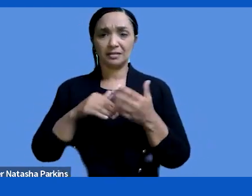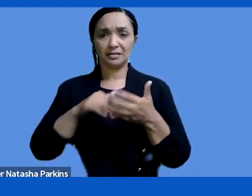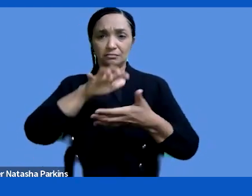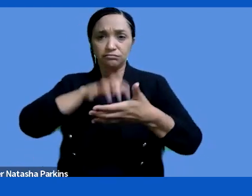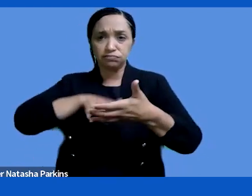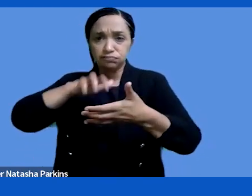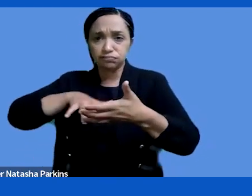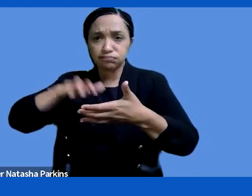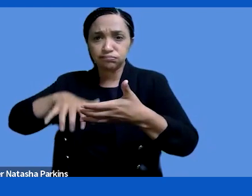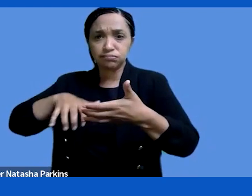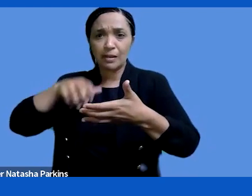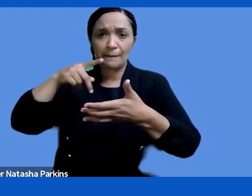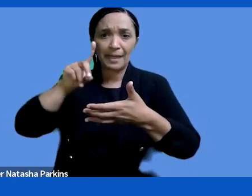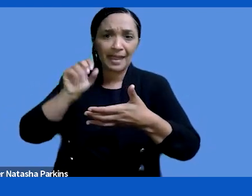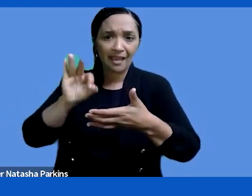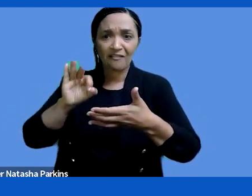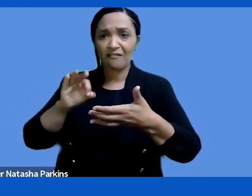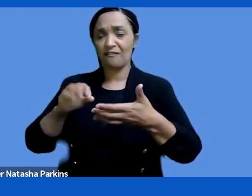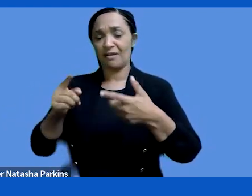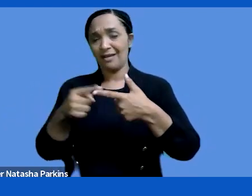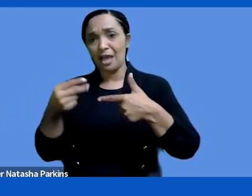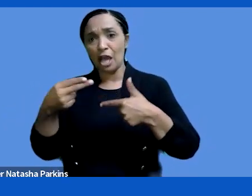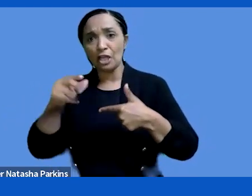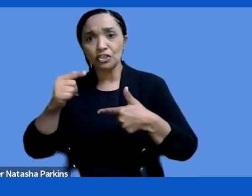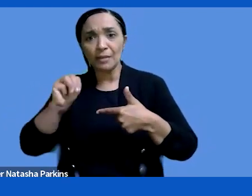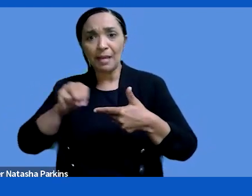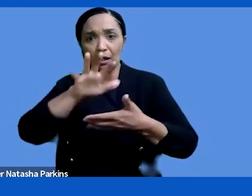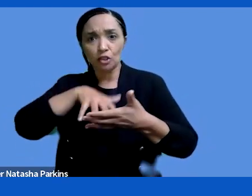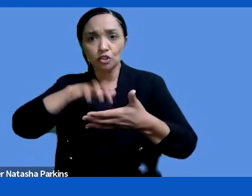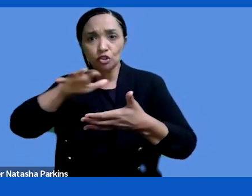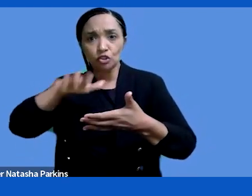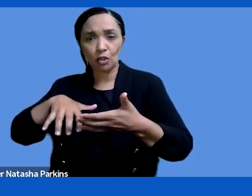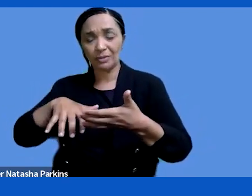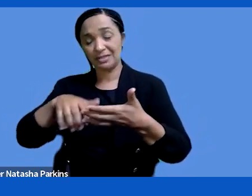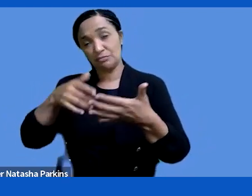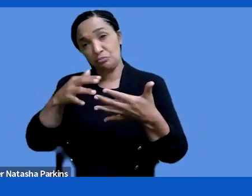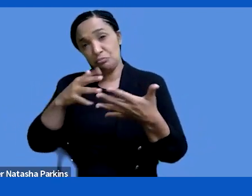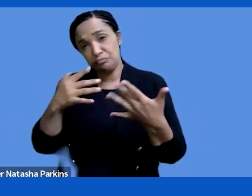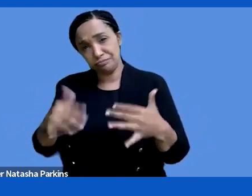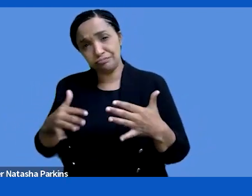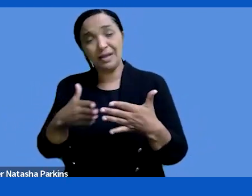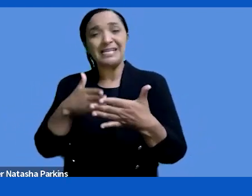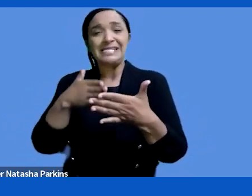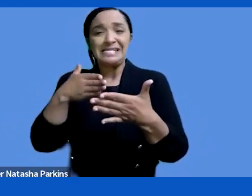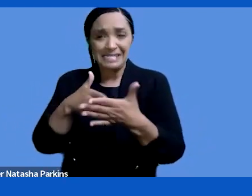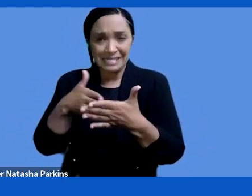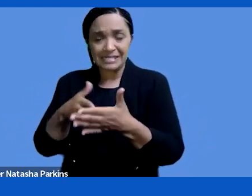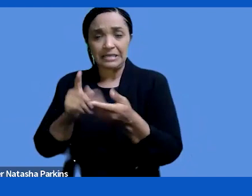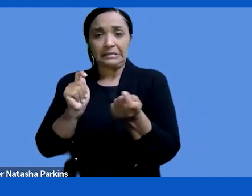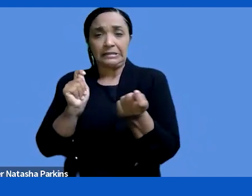HTML and legal value and signatures, it is a bit of a challenge compared to a regular website.